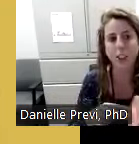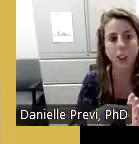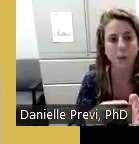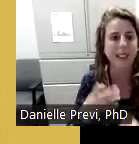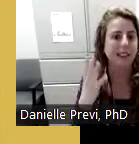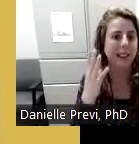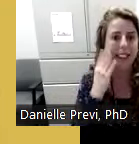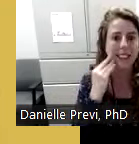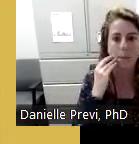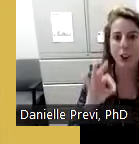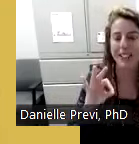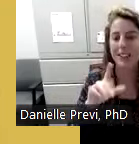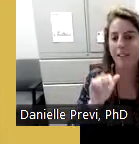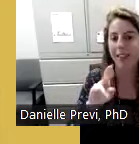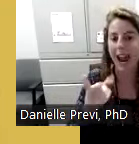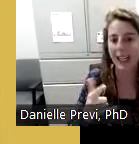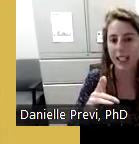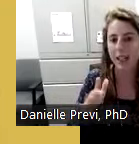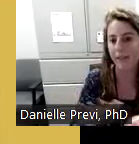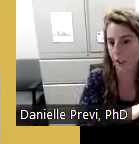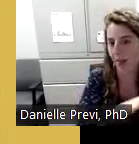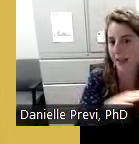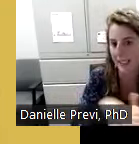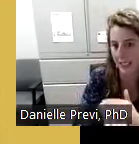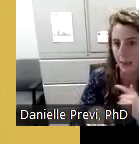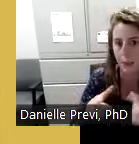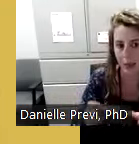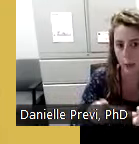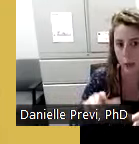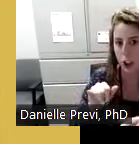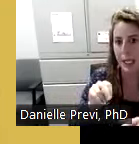Basically, what language deprivation is, is the experience of lacking fully